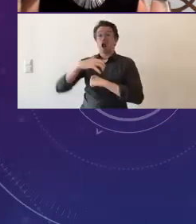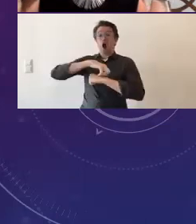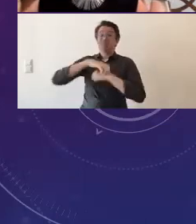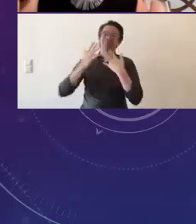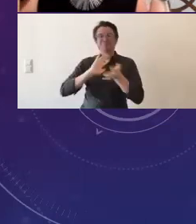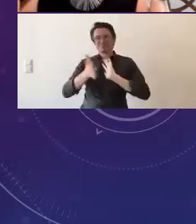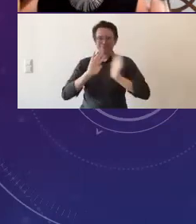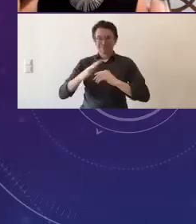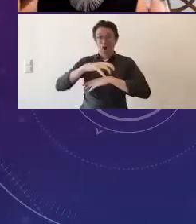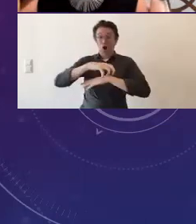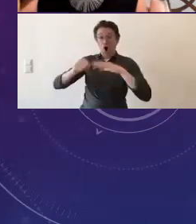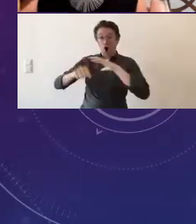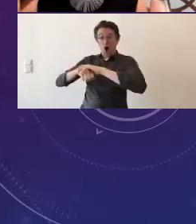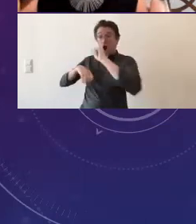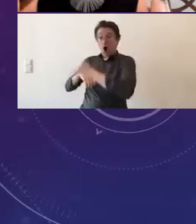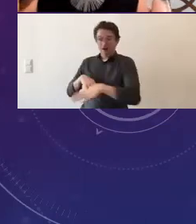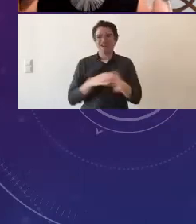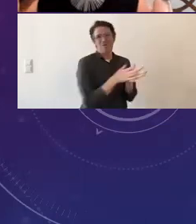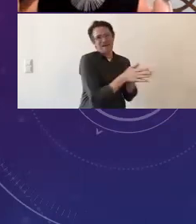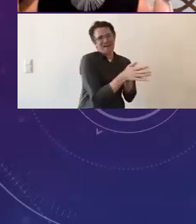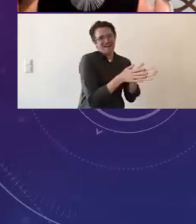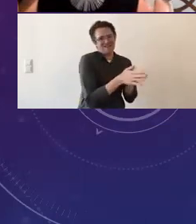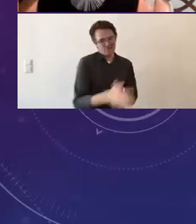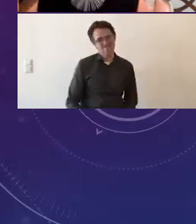distance that the person may be behind the bat I could say something like I